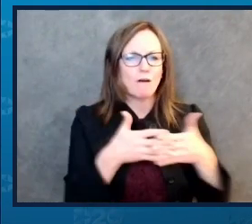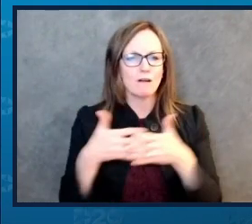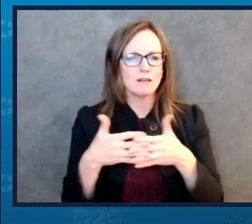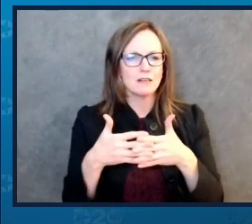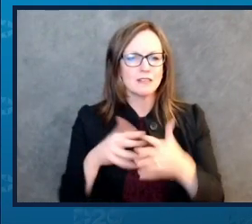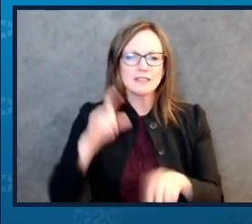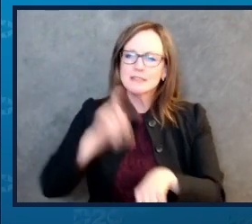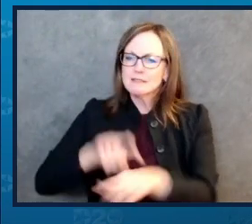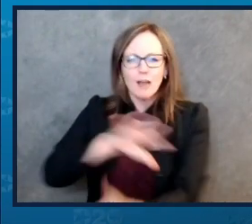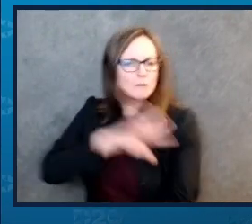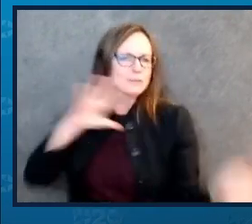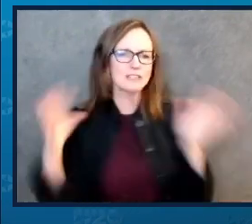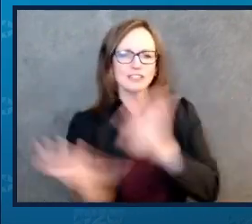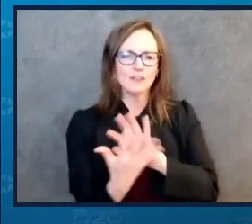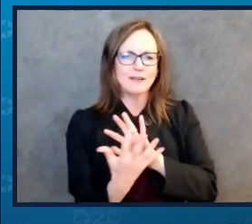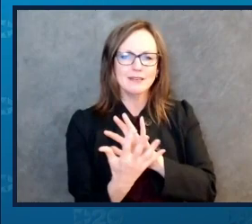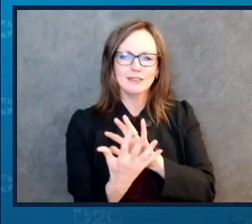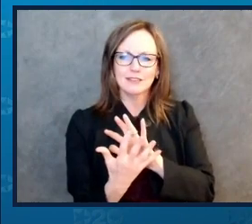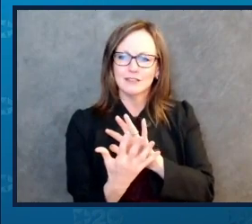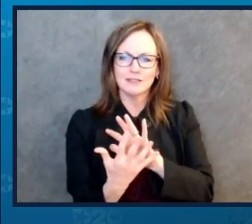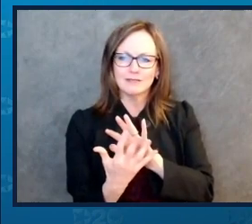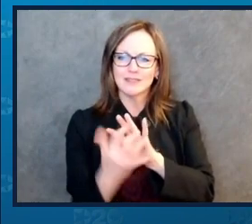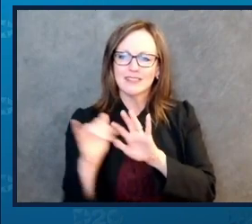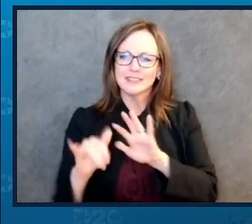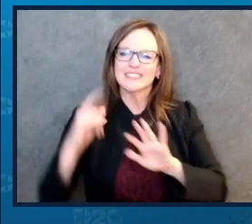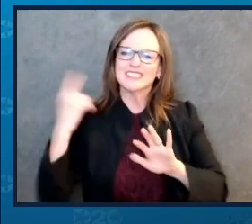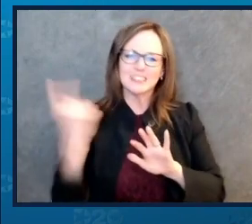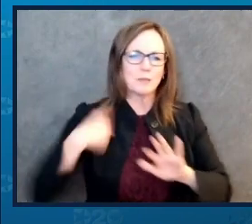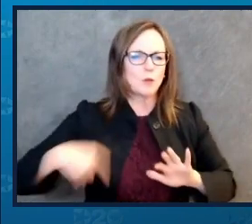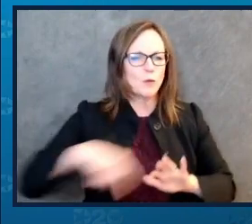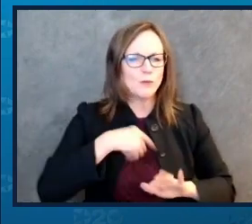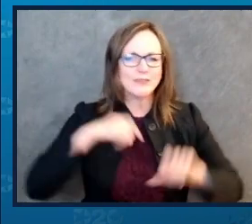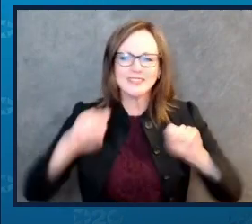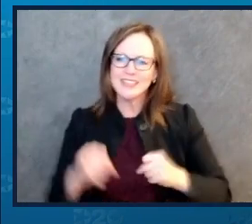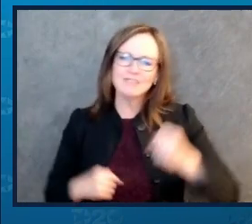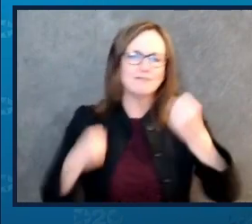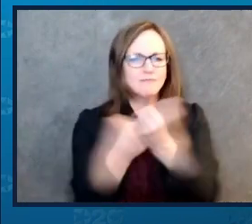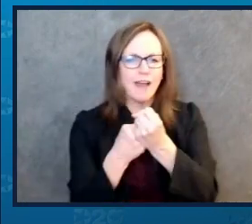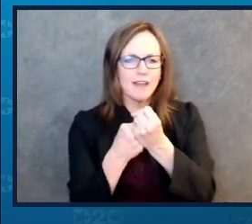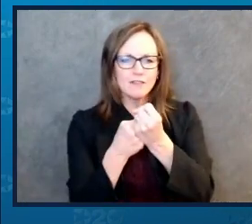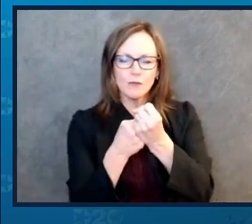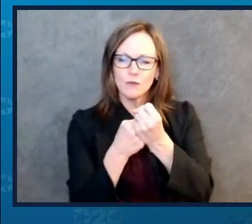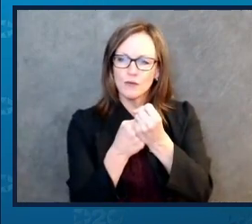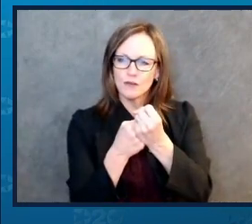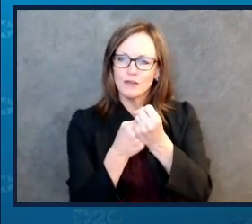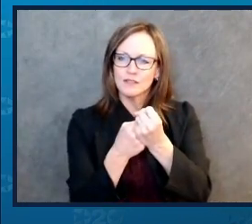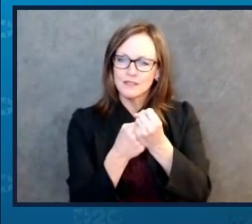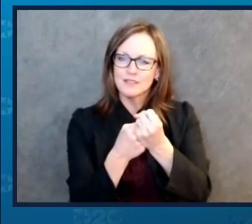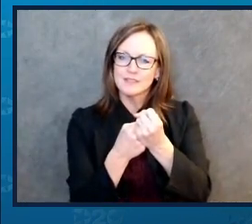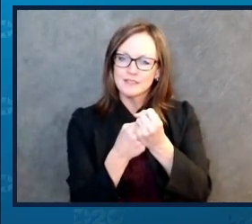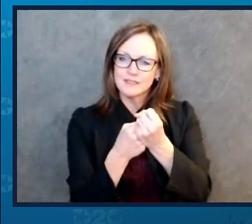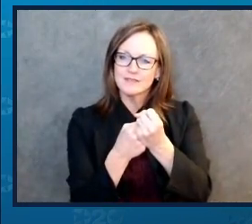IT IS NOT SOMETHING TO TAKE FOR GRANTED. IT IS SOMETHING TO CHERISH AND TO FIGHT FOR